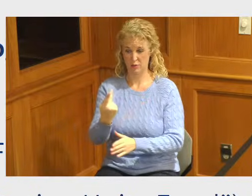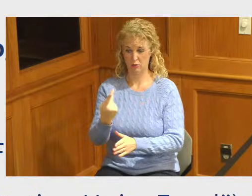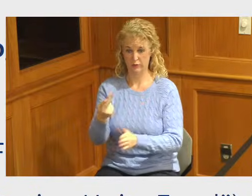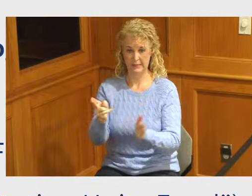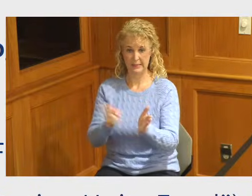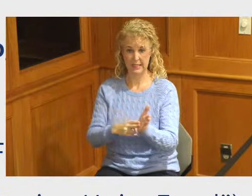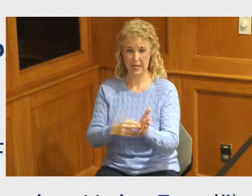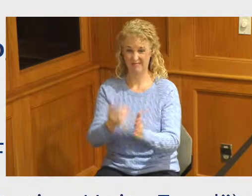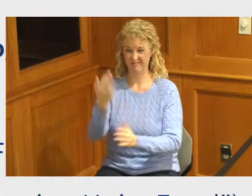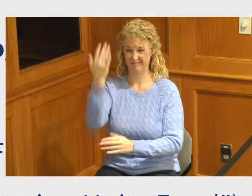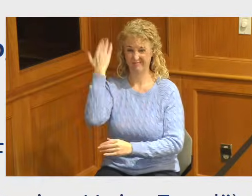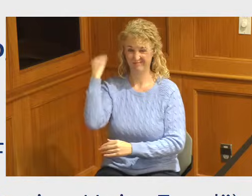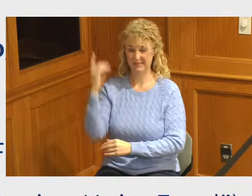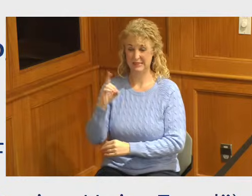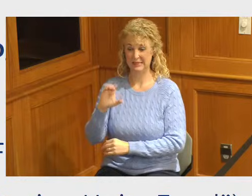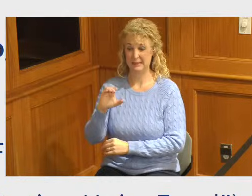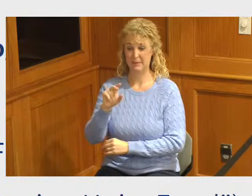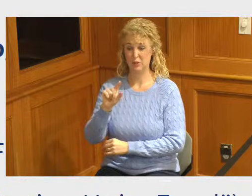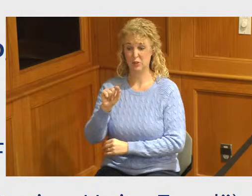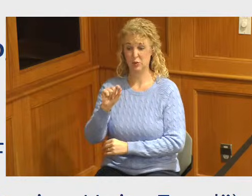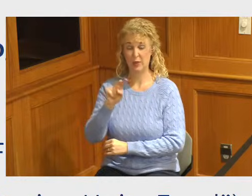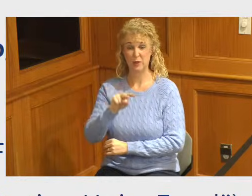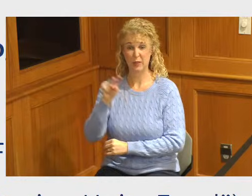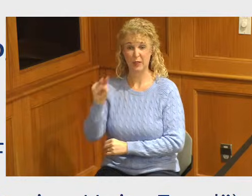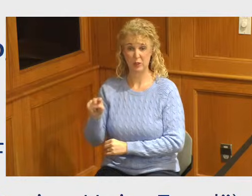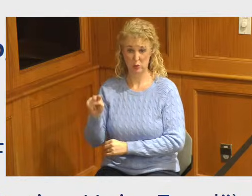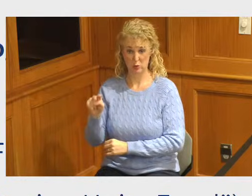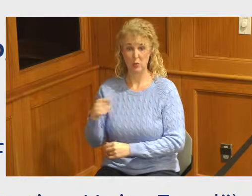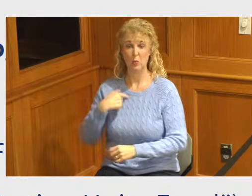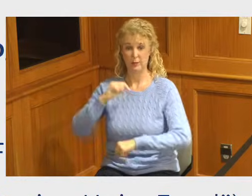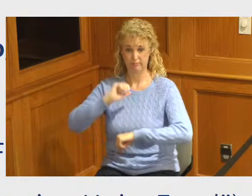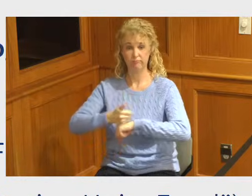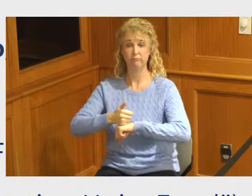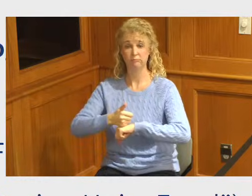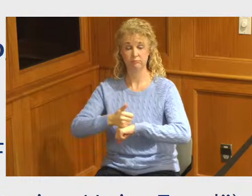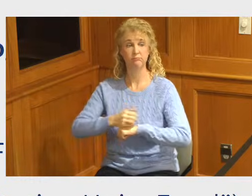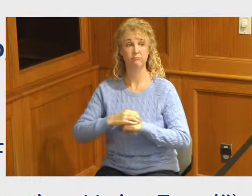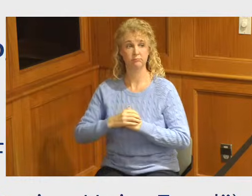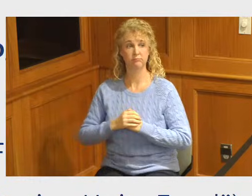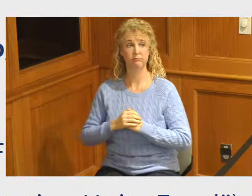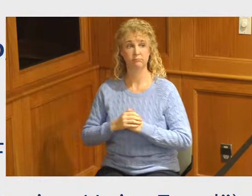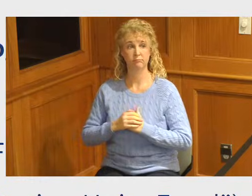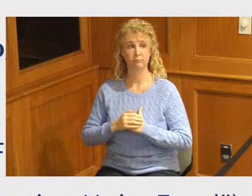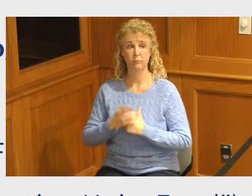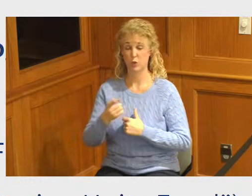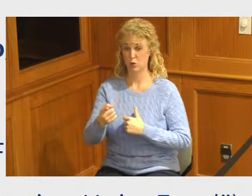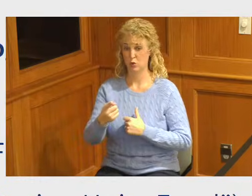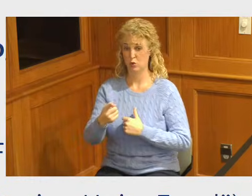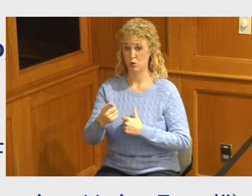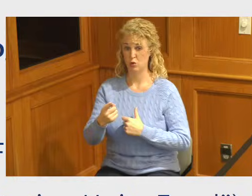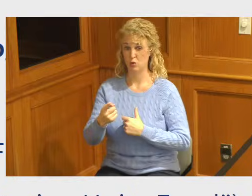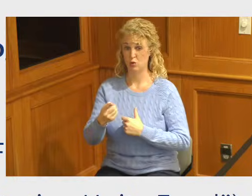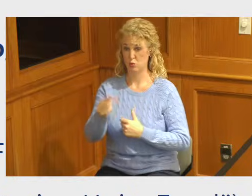way back in December of 2022. We ex executed that contract. you all set three goals in there, three